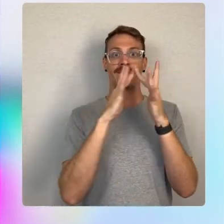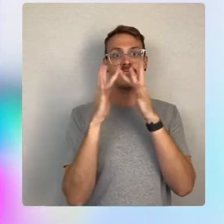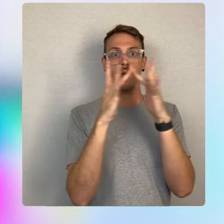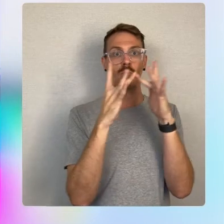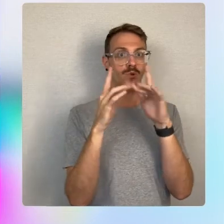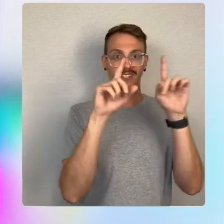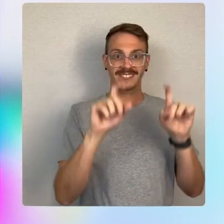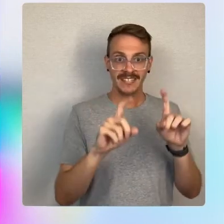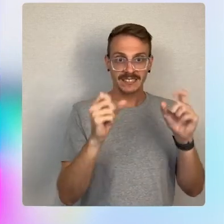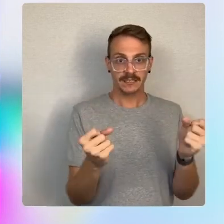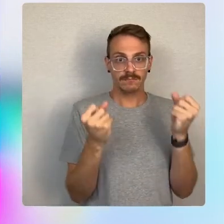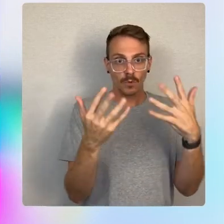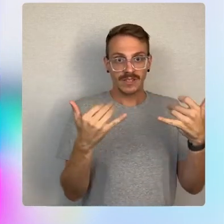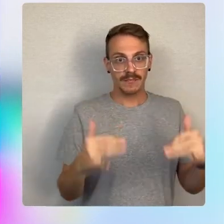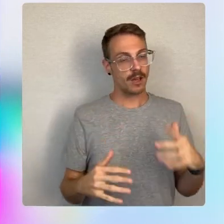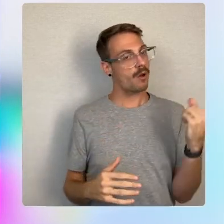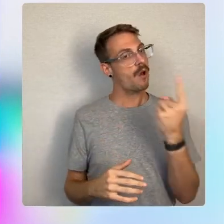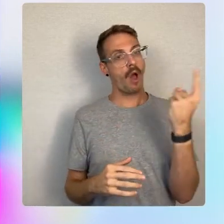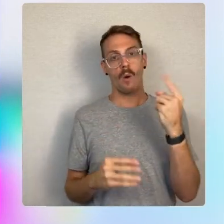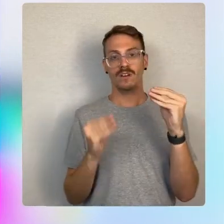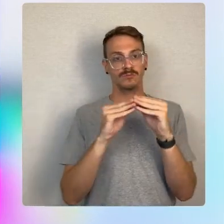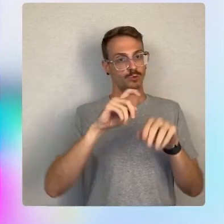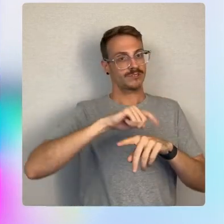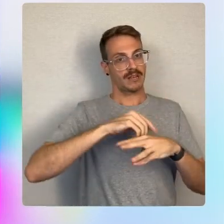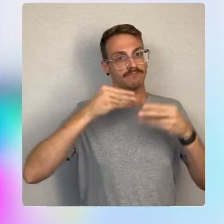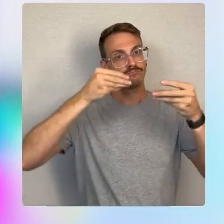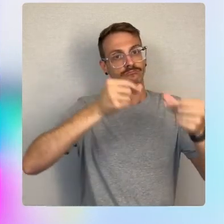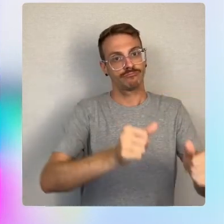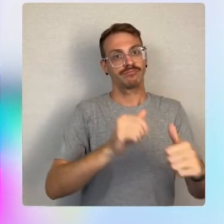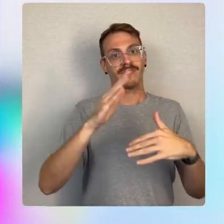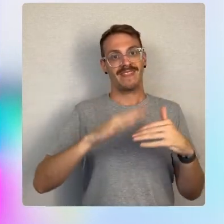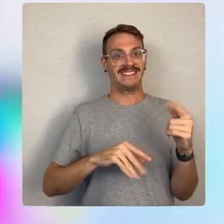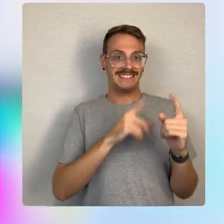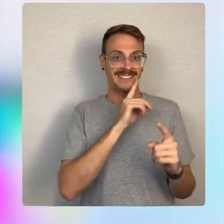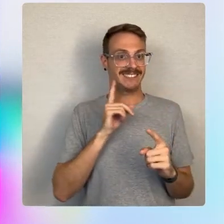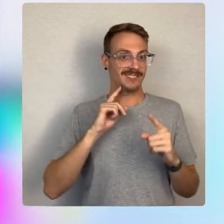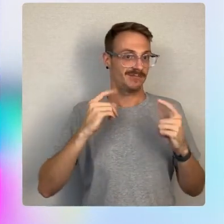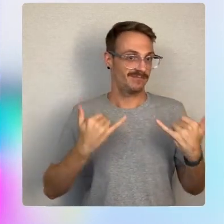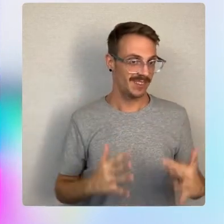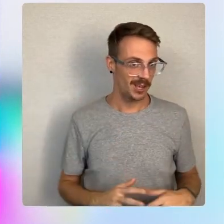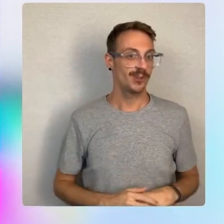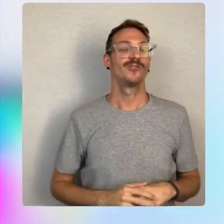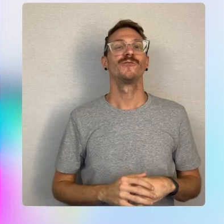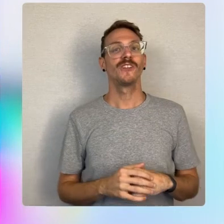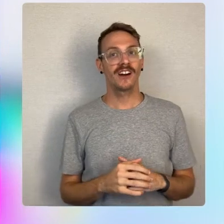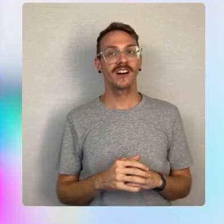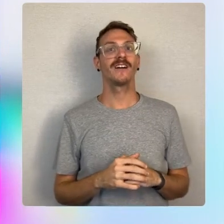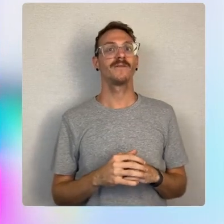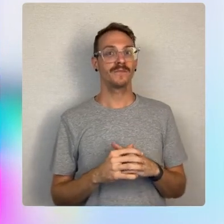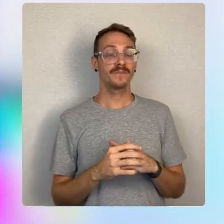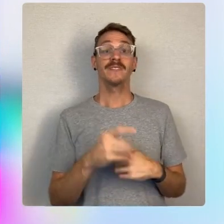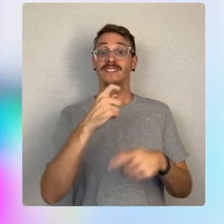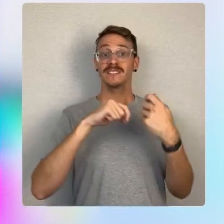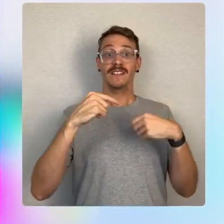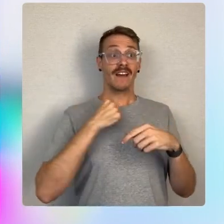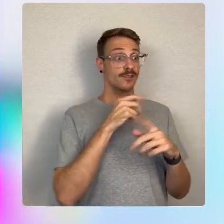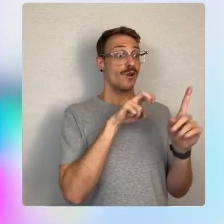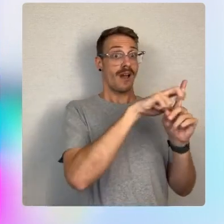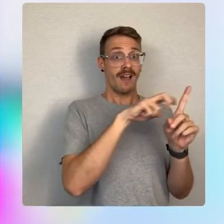testing multiplayer is always a lot more time consuming than single player stuff. Rather than having to find multiple people